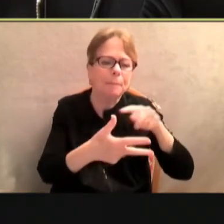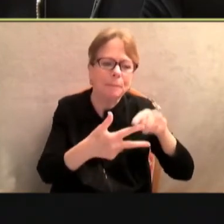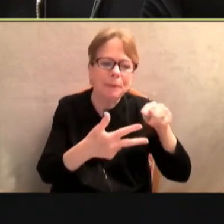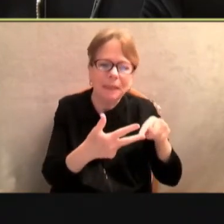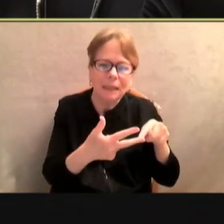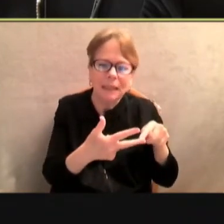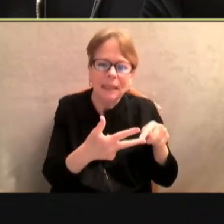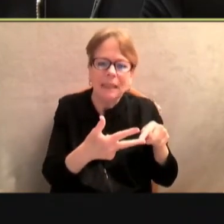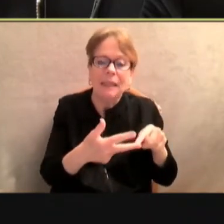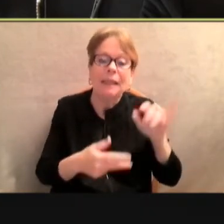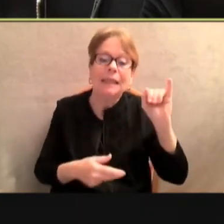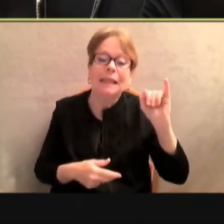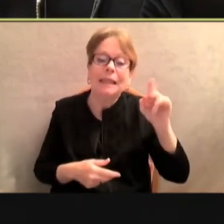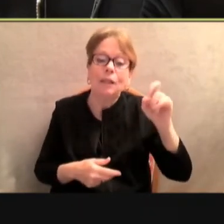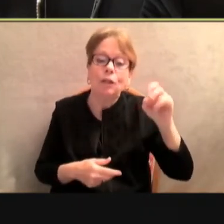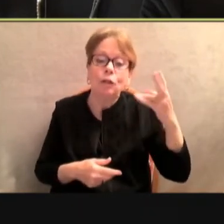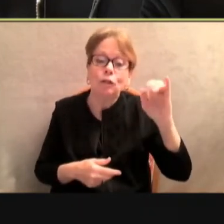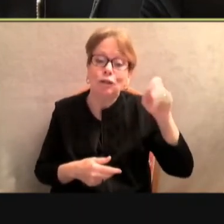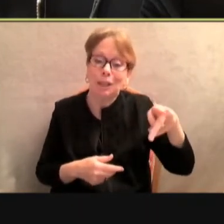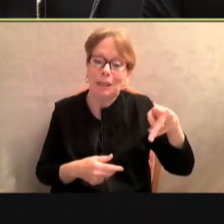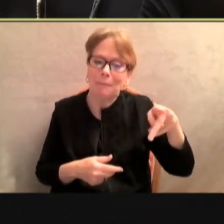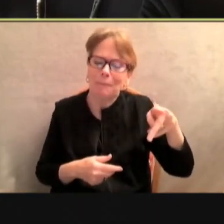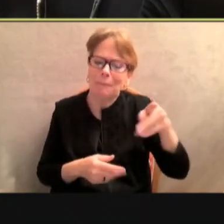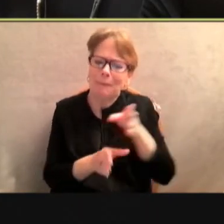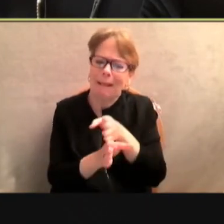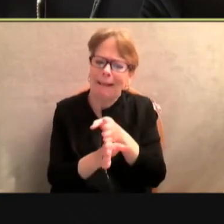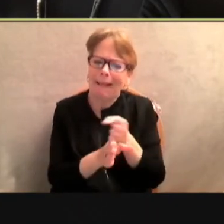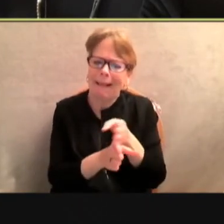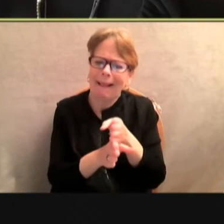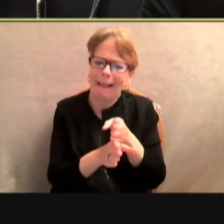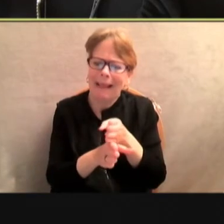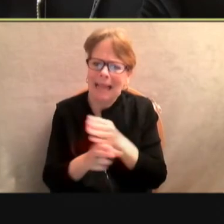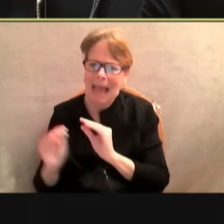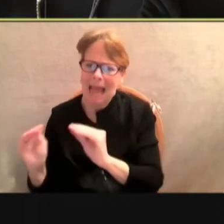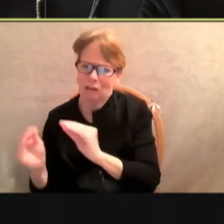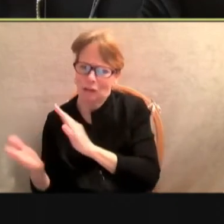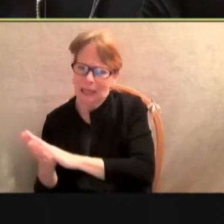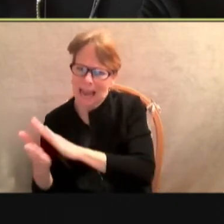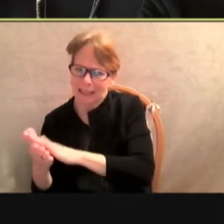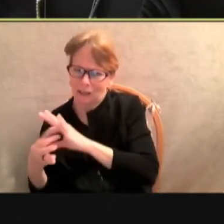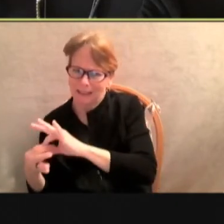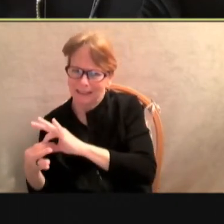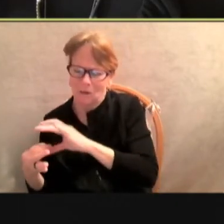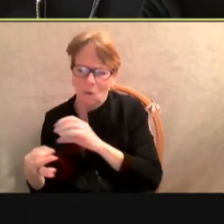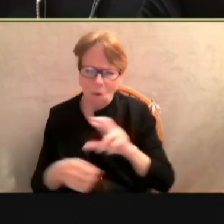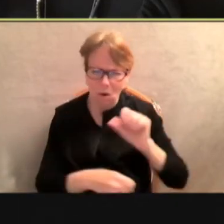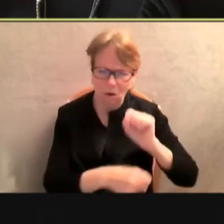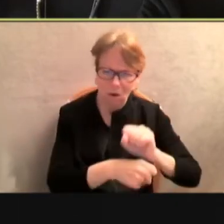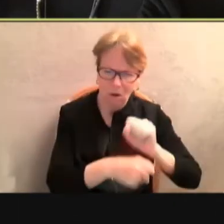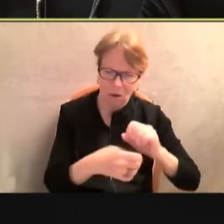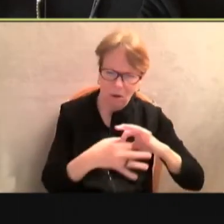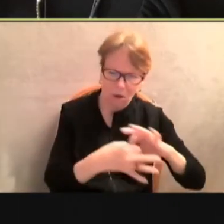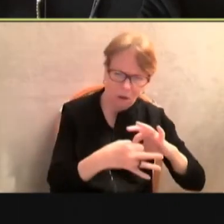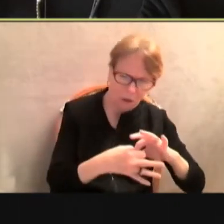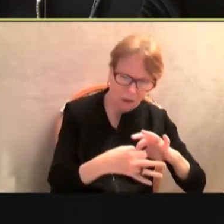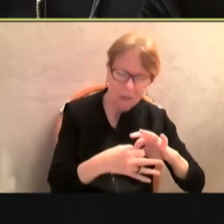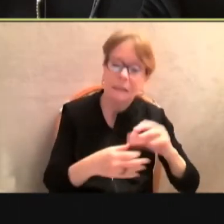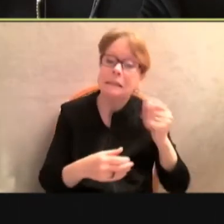to fall under both education and employment. So just keep that in mind when we discuss